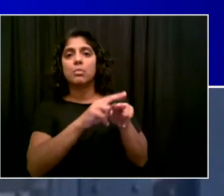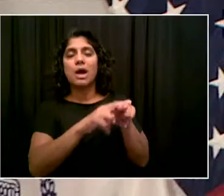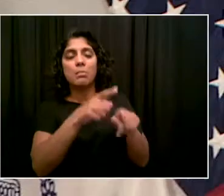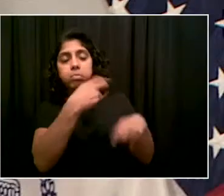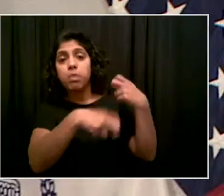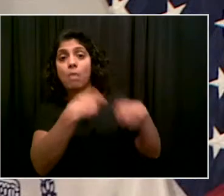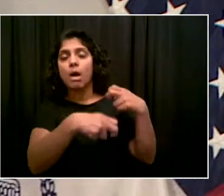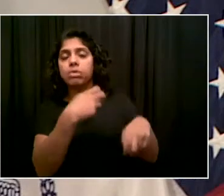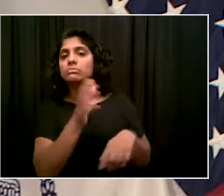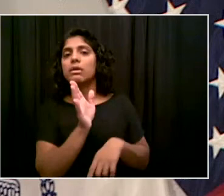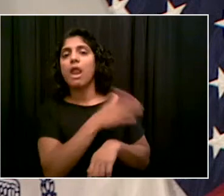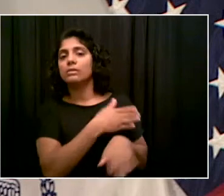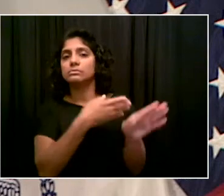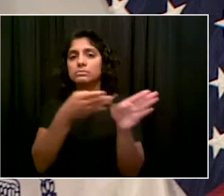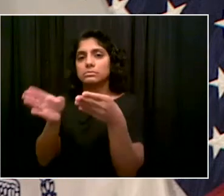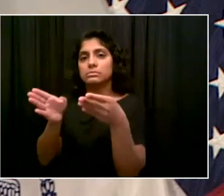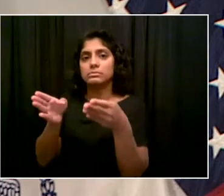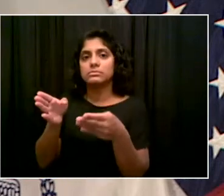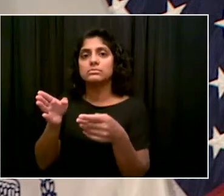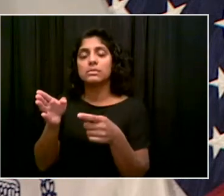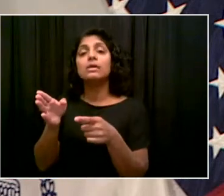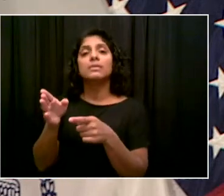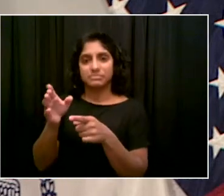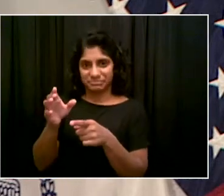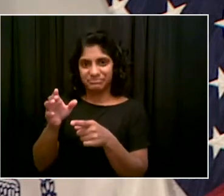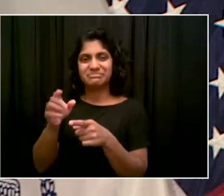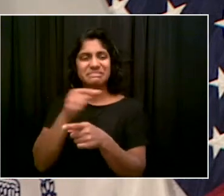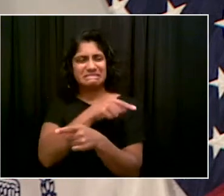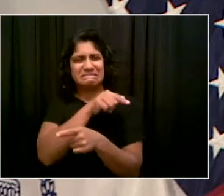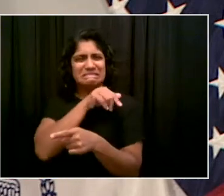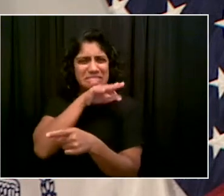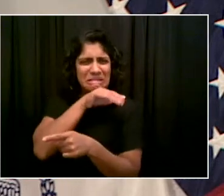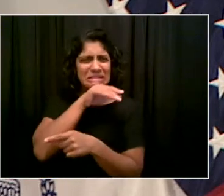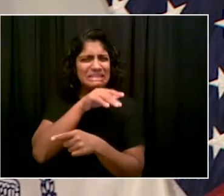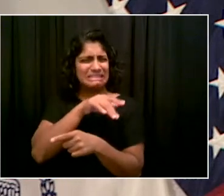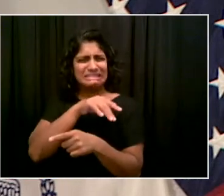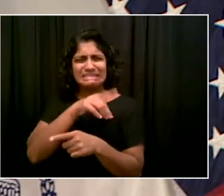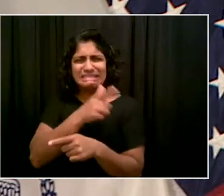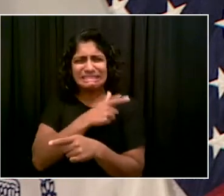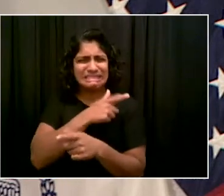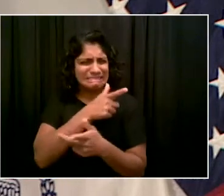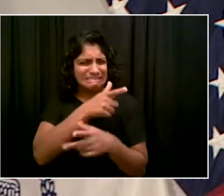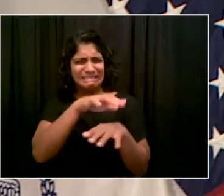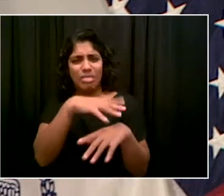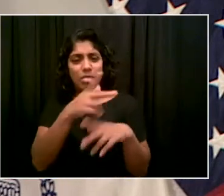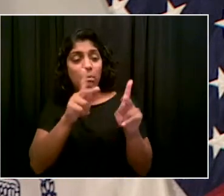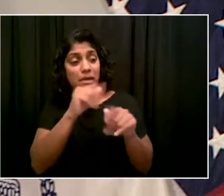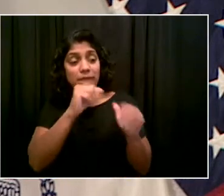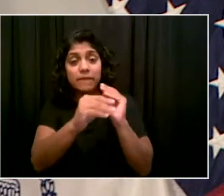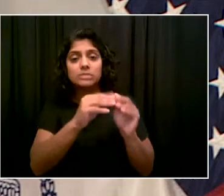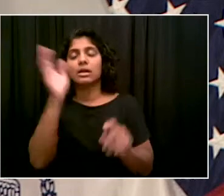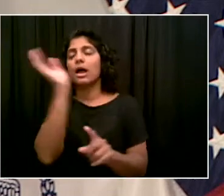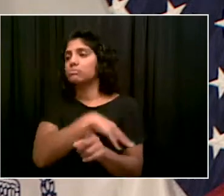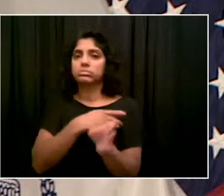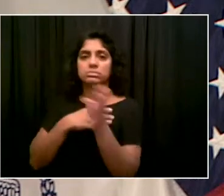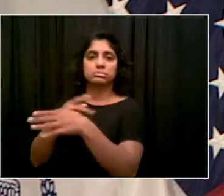BACK IN SEPTEMBER. YOU SEE MORE AND MORE PEOPLE READY TO COME BACK TO SUBWAYS BUT THEY HAVE TO KNOW THAT SUBWAYS ARE GOING TO BE BETTER. AND THE PANDEMIC CAUSED A DIFFERENT